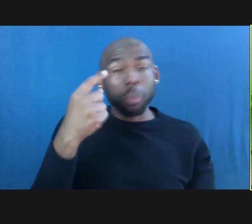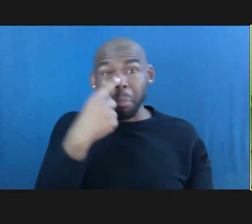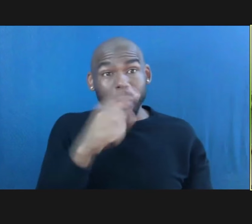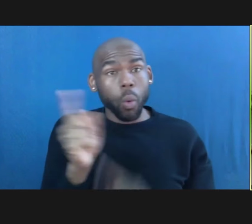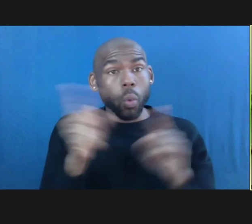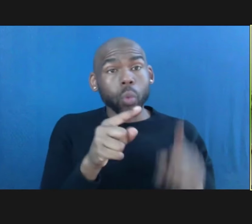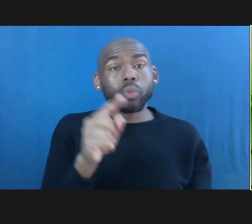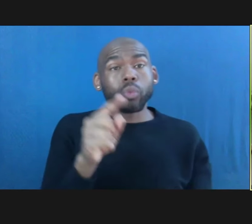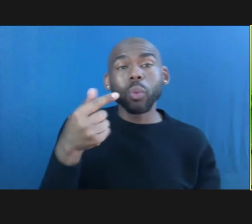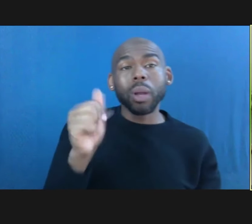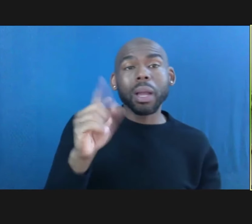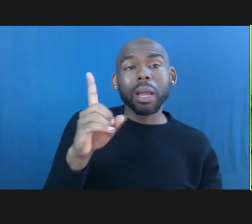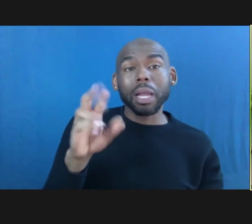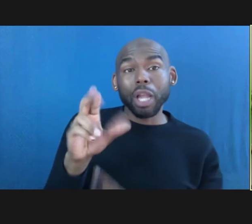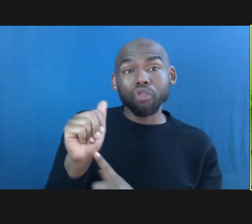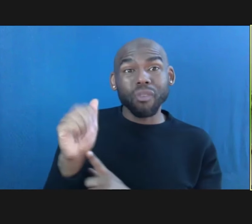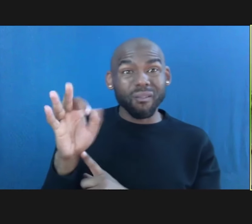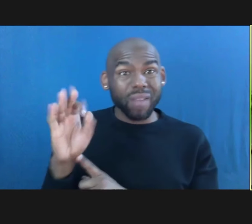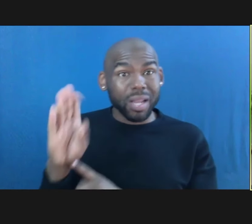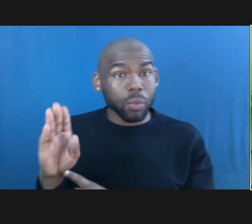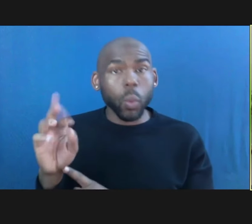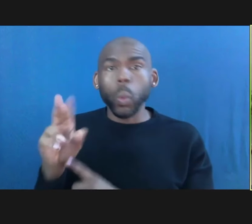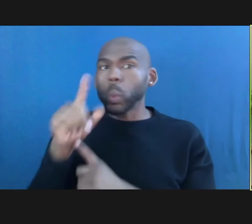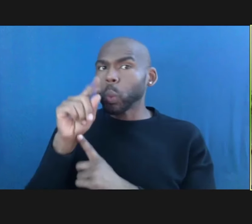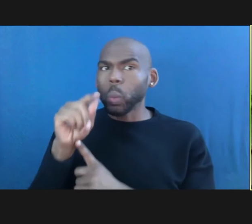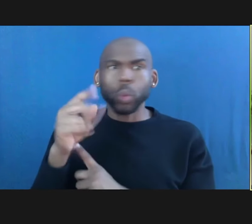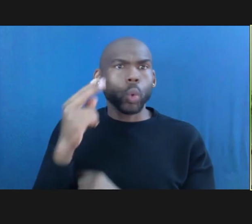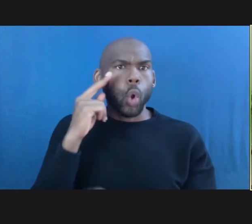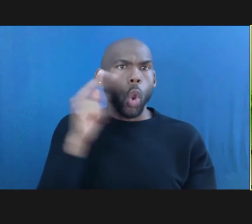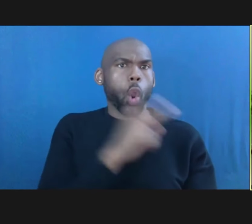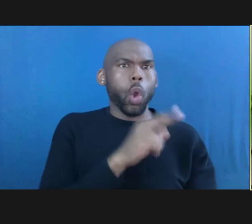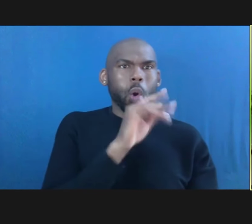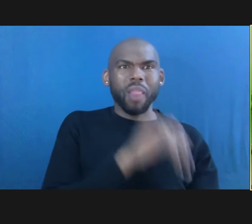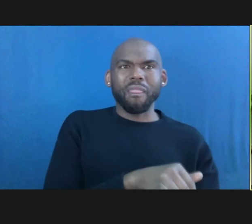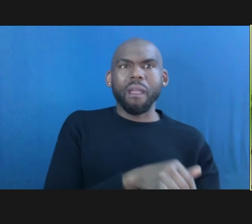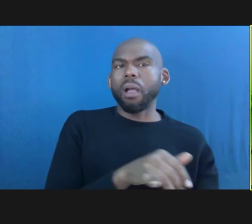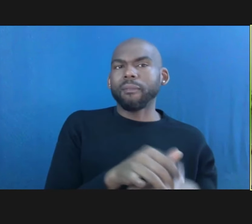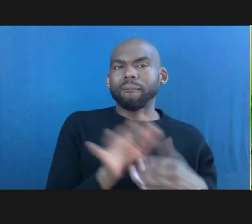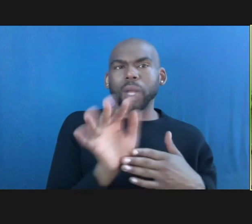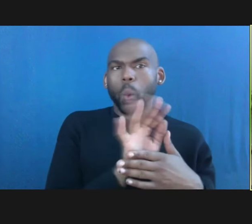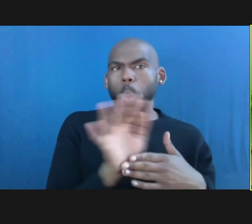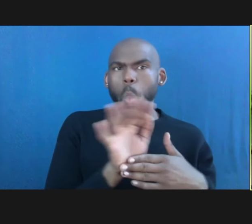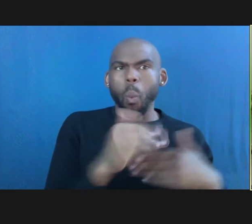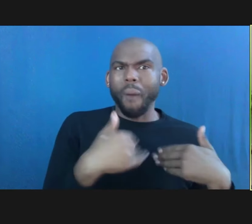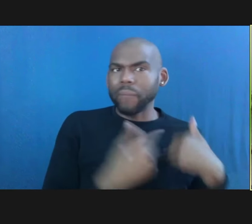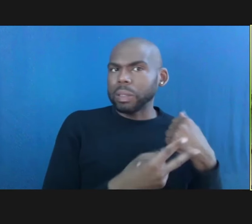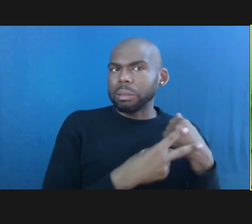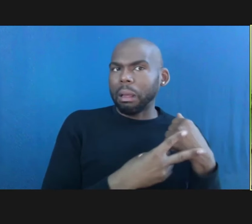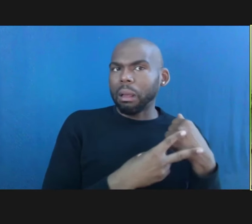to review that post production, as it is archived for folks to review so you can have an idea